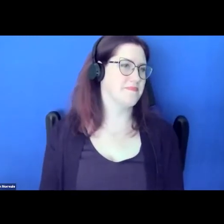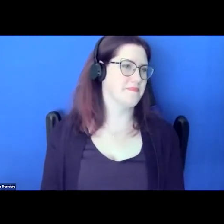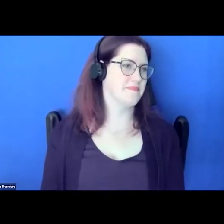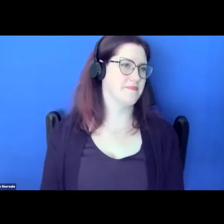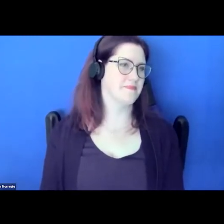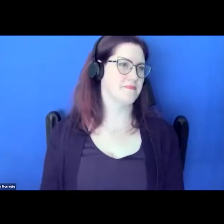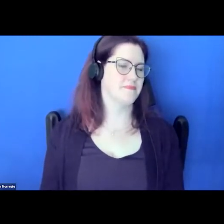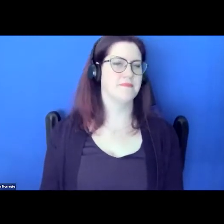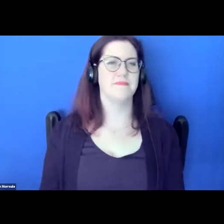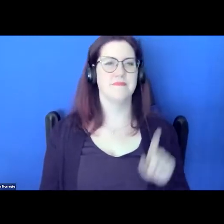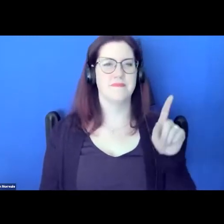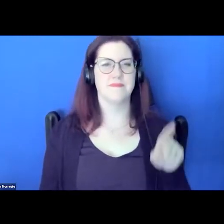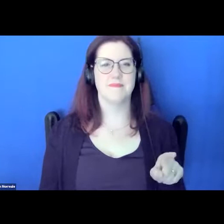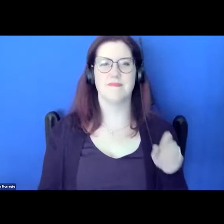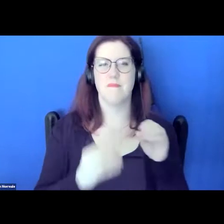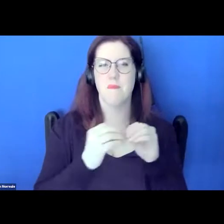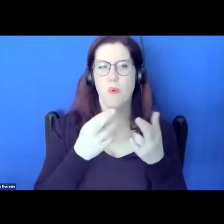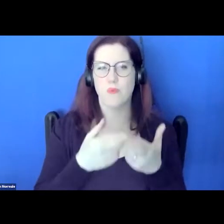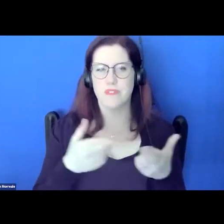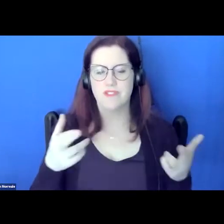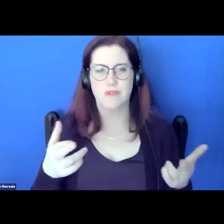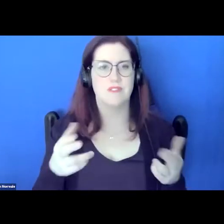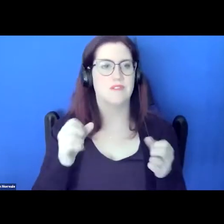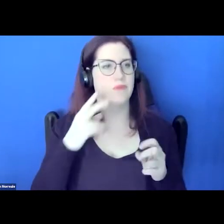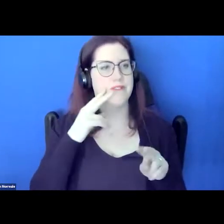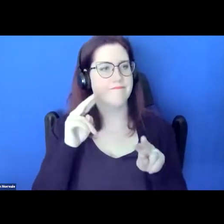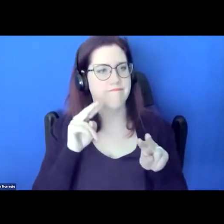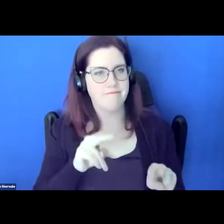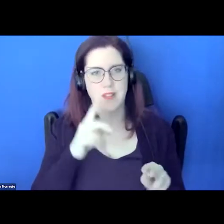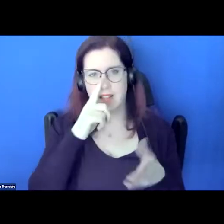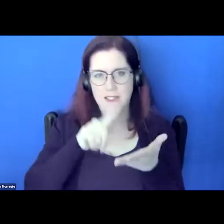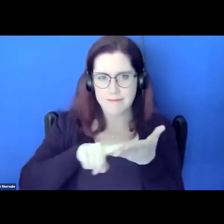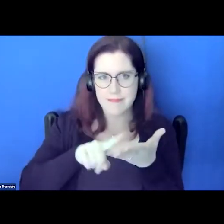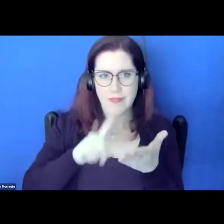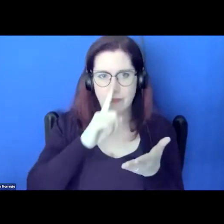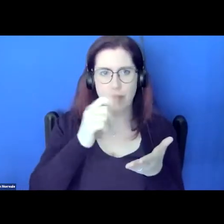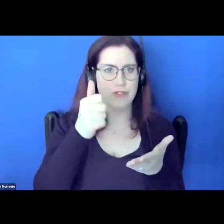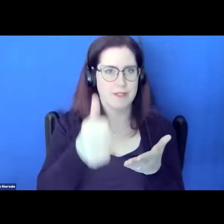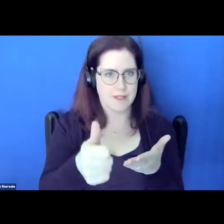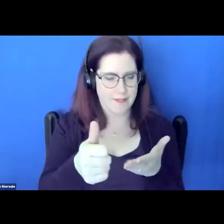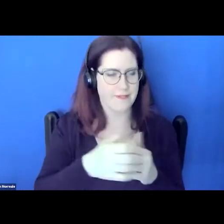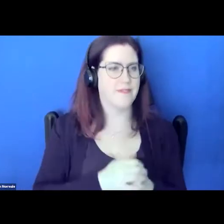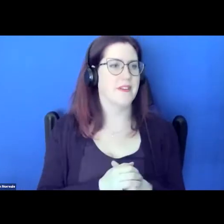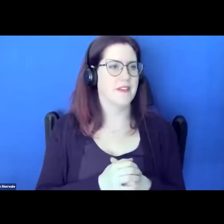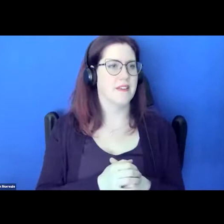And again, these are just some resources that you can look to do your own research on the worldwide web.